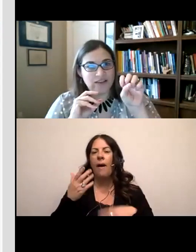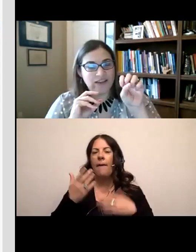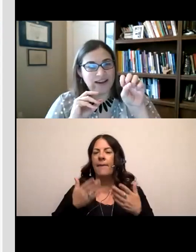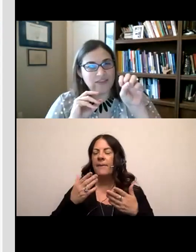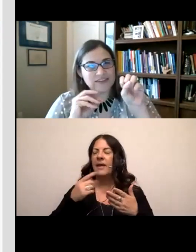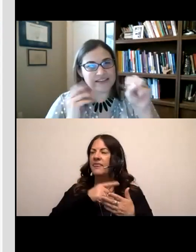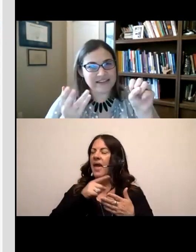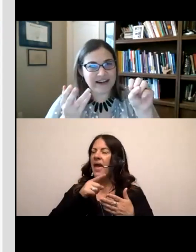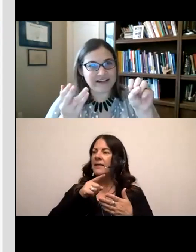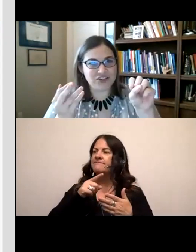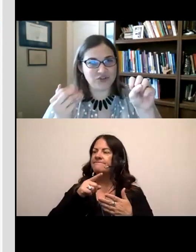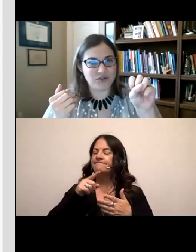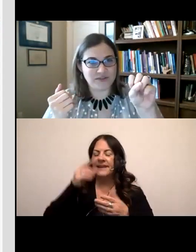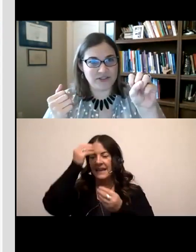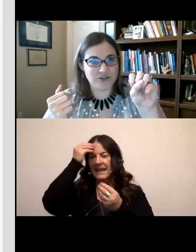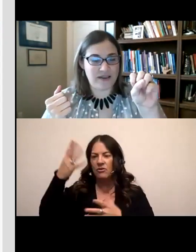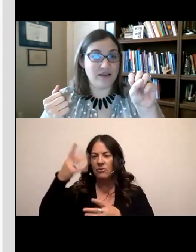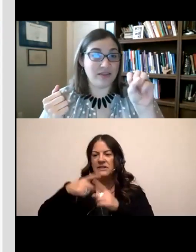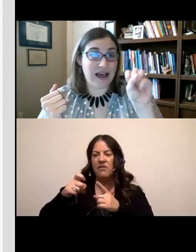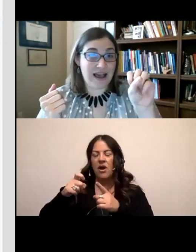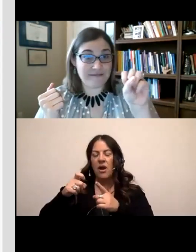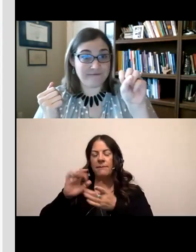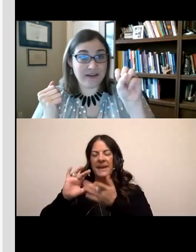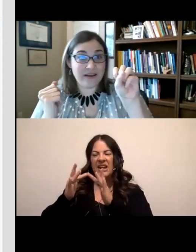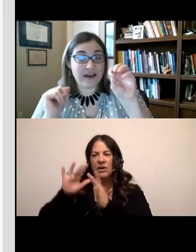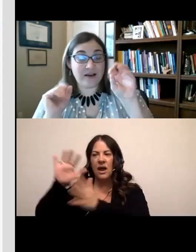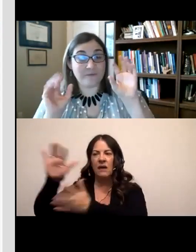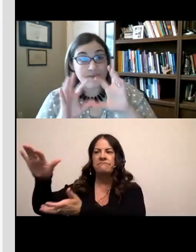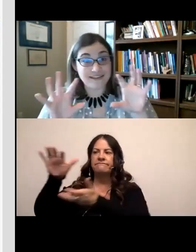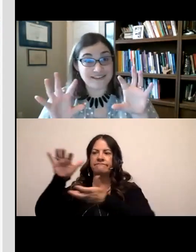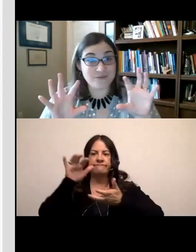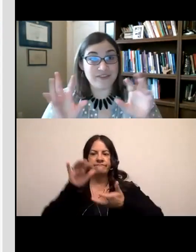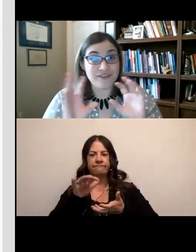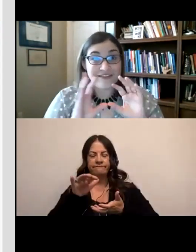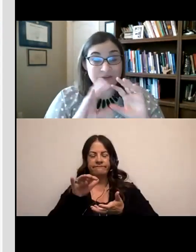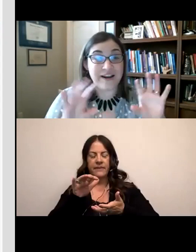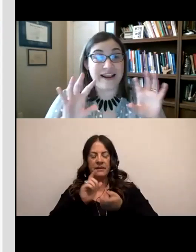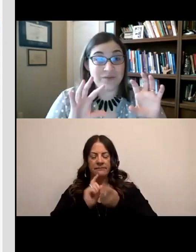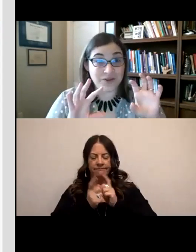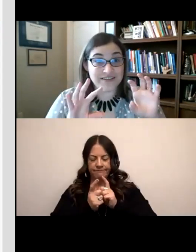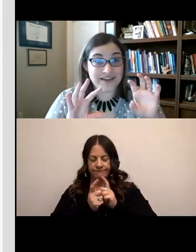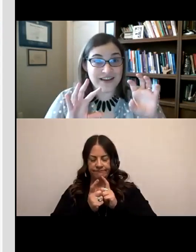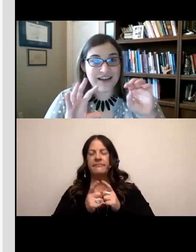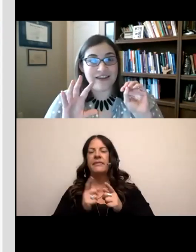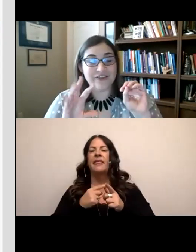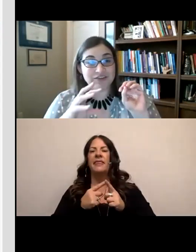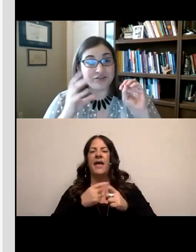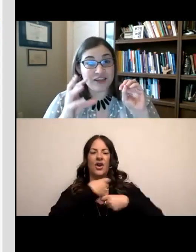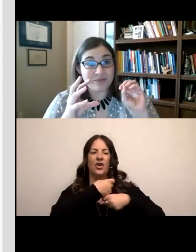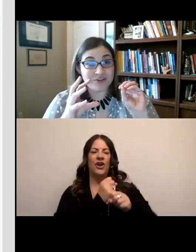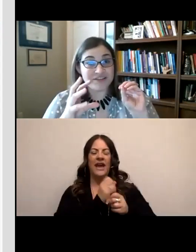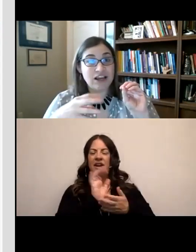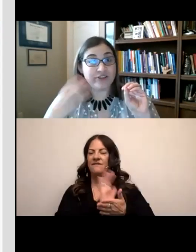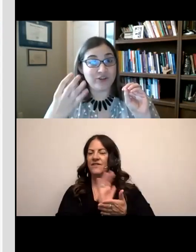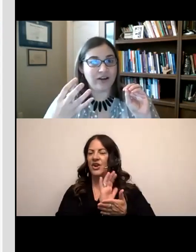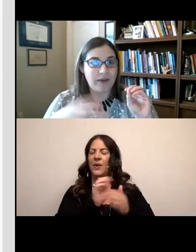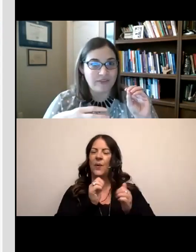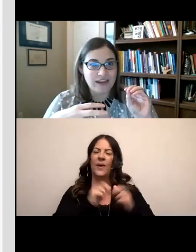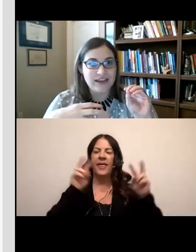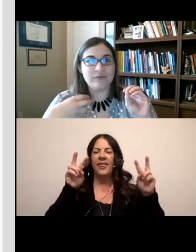LIKE THE CINCINATTI ZOO HAS BEEN DOING DIFFERENT LIVEFEDS WITH DIFFERENT ANIMALS